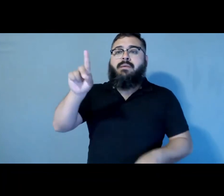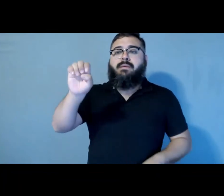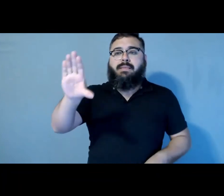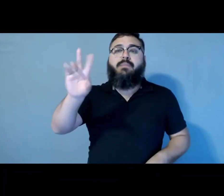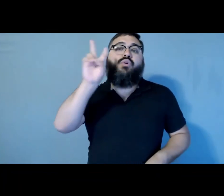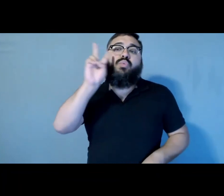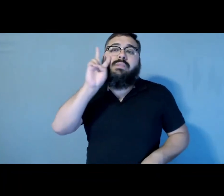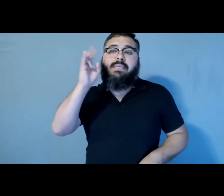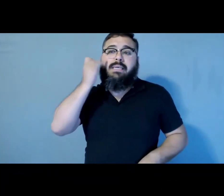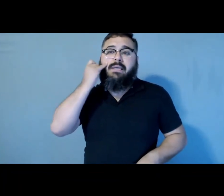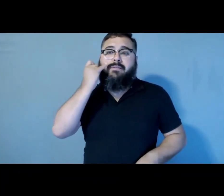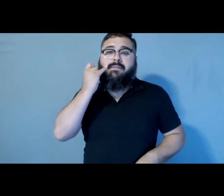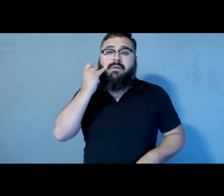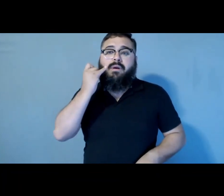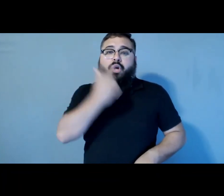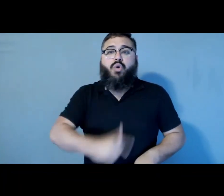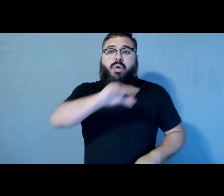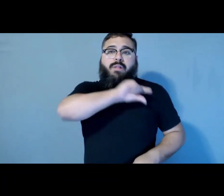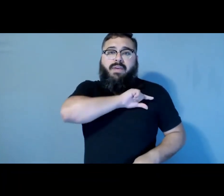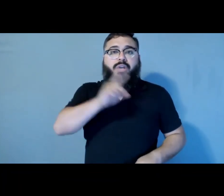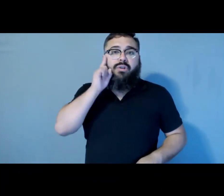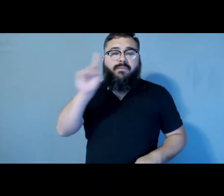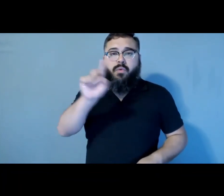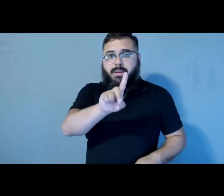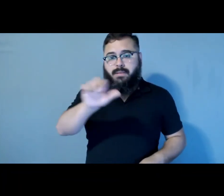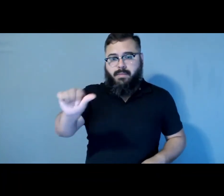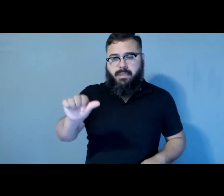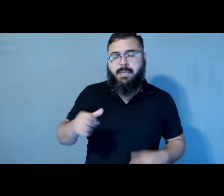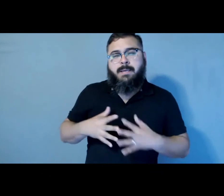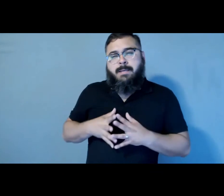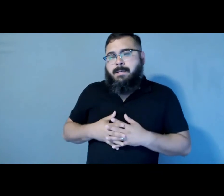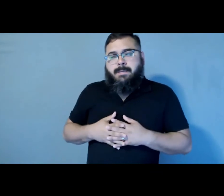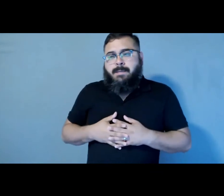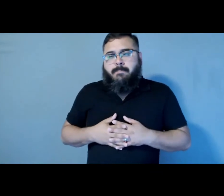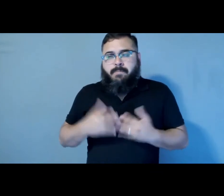a court hearing in December to see if there's qualification for disability. I don't know enough about that question